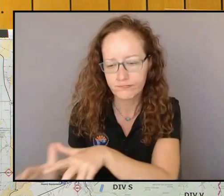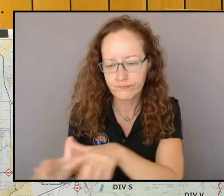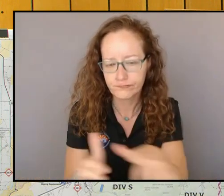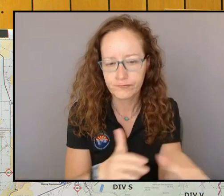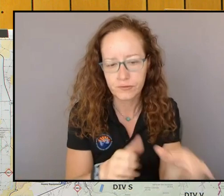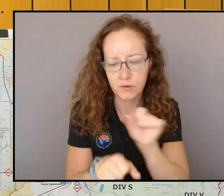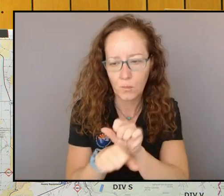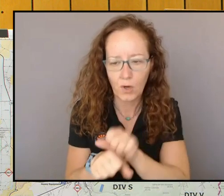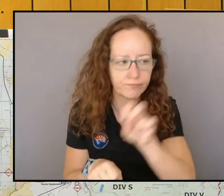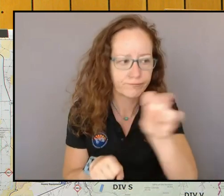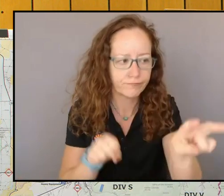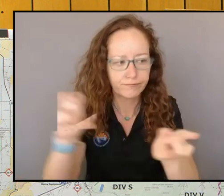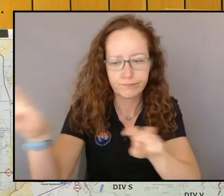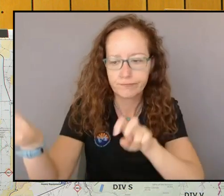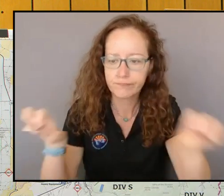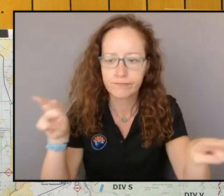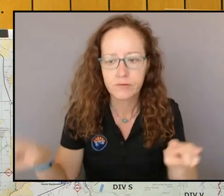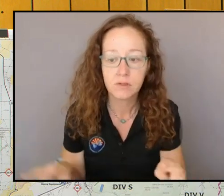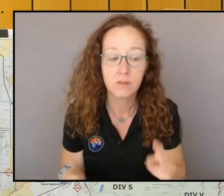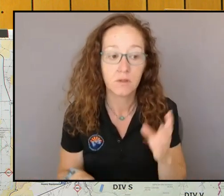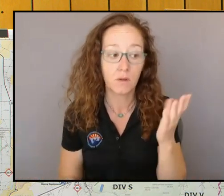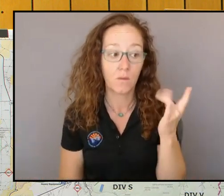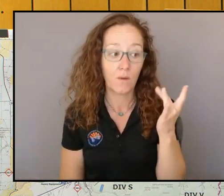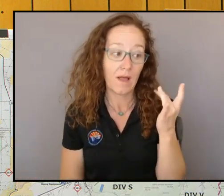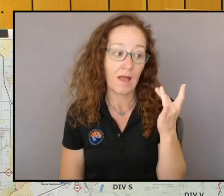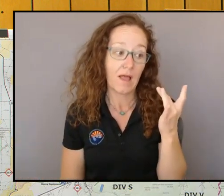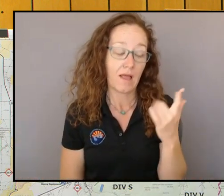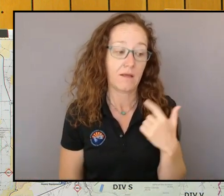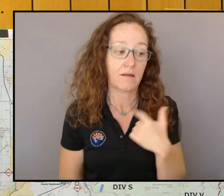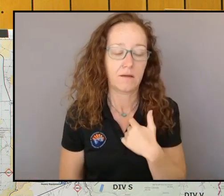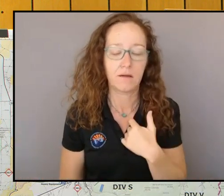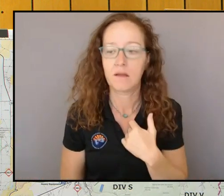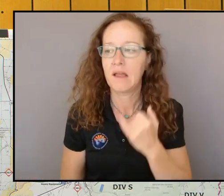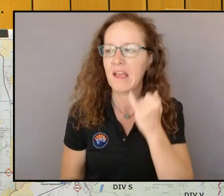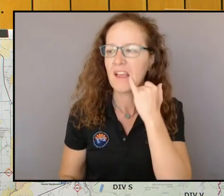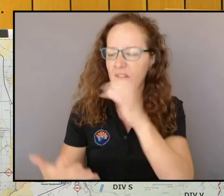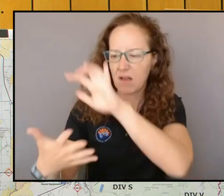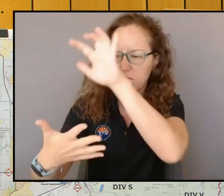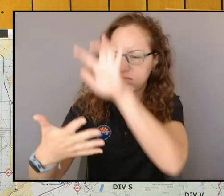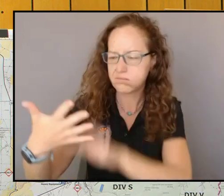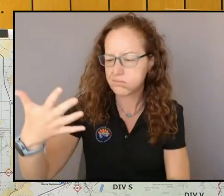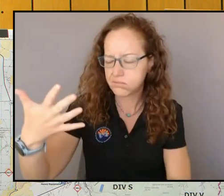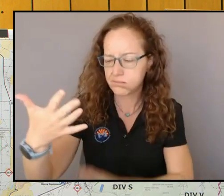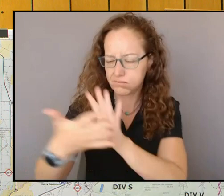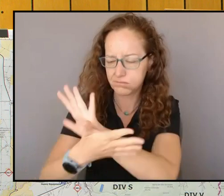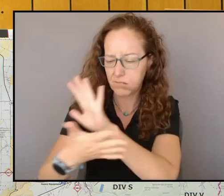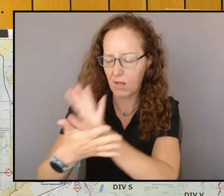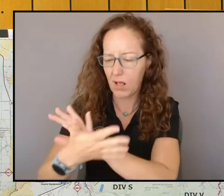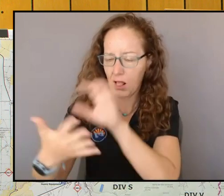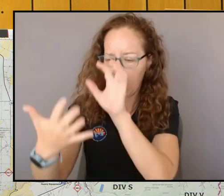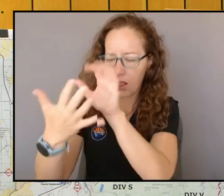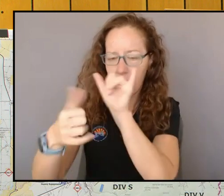quickly dealing with a long document with a bunch of words in it, or a complex explanation of a problem,